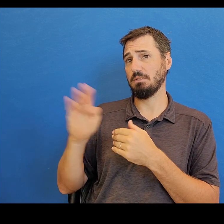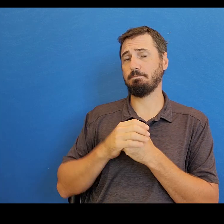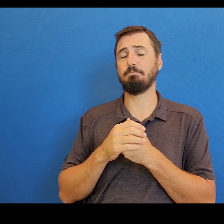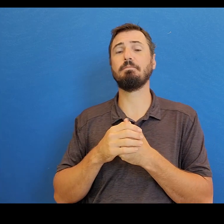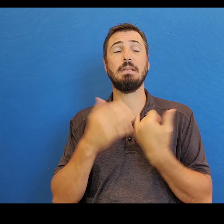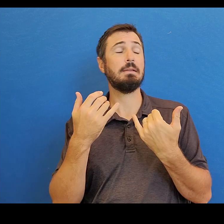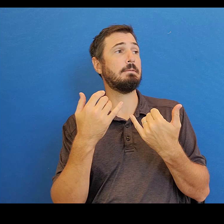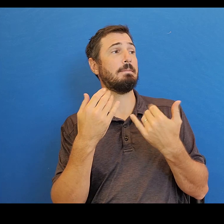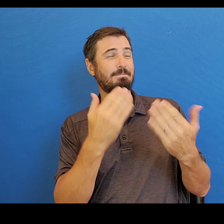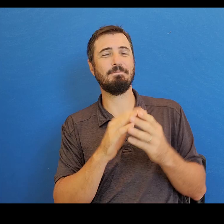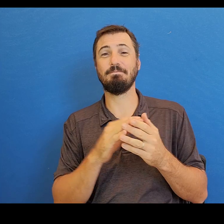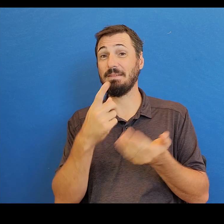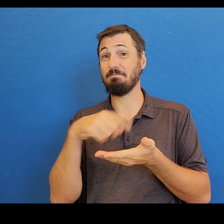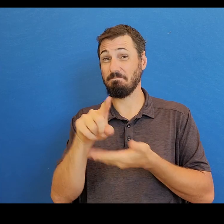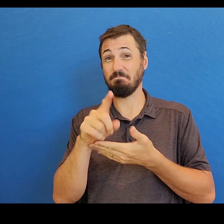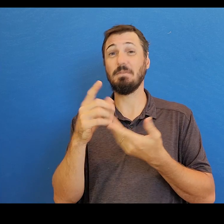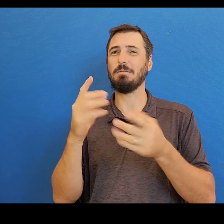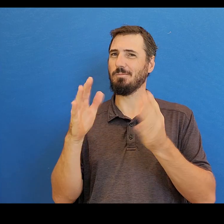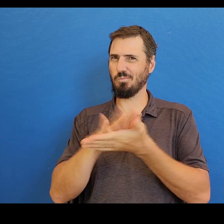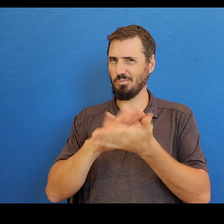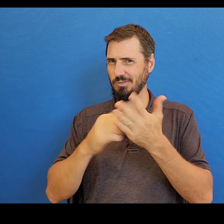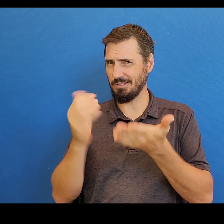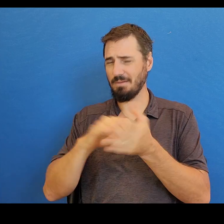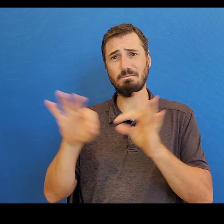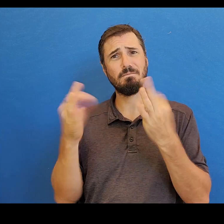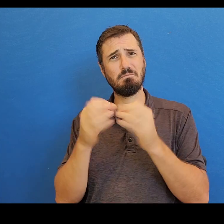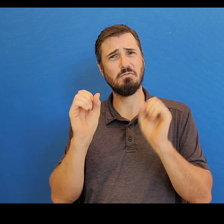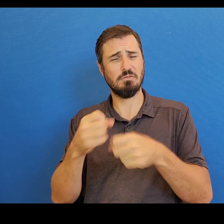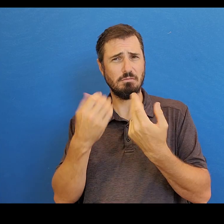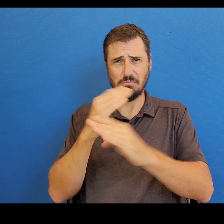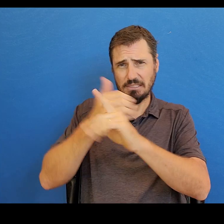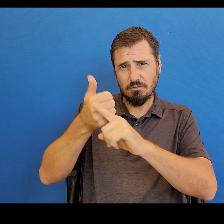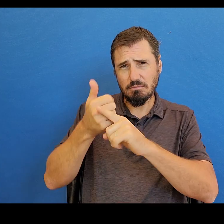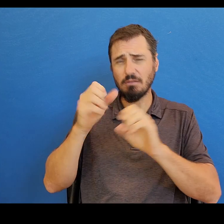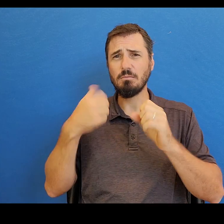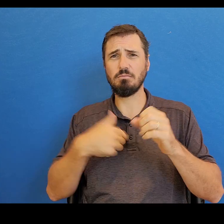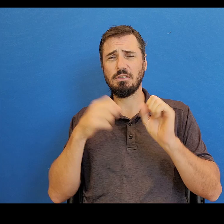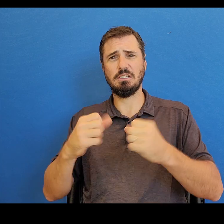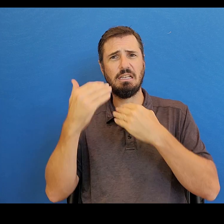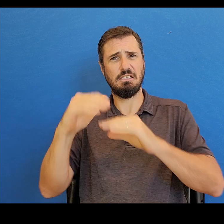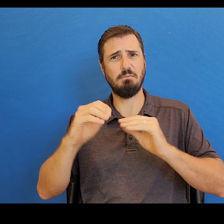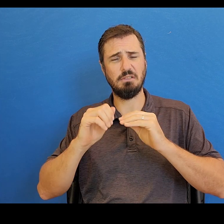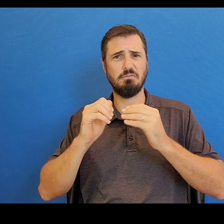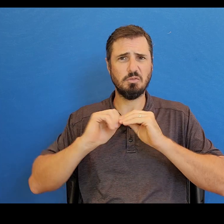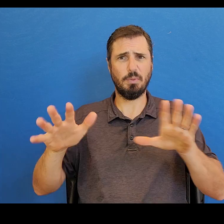With school back in session next week, families can take precautions to protect themselves and help slow the spread of COVID in our community.